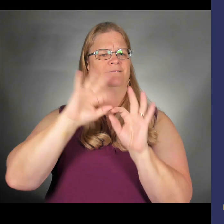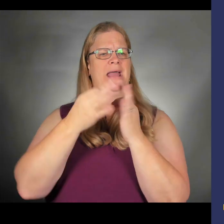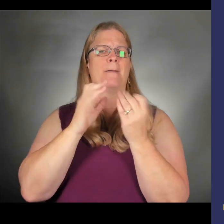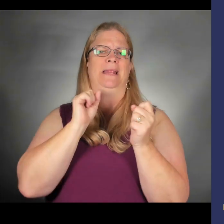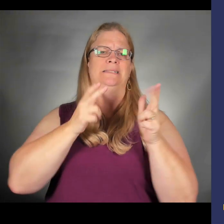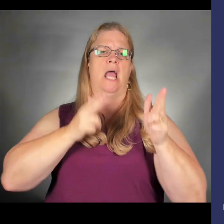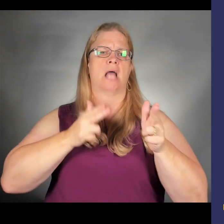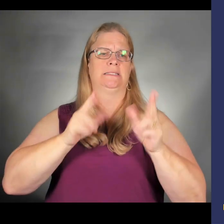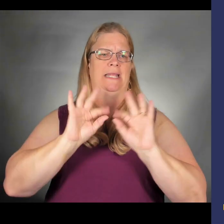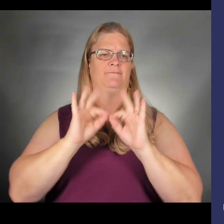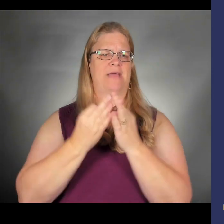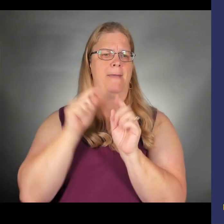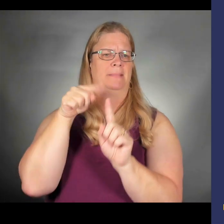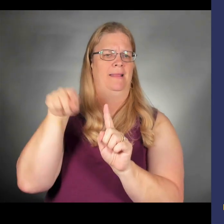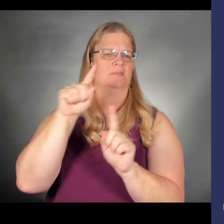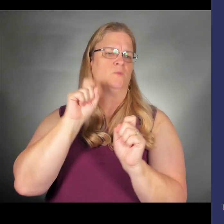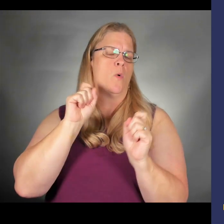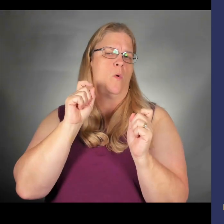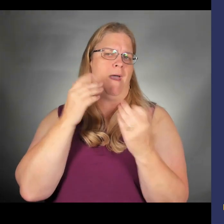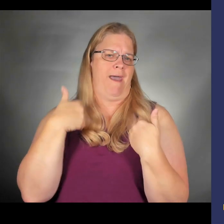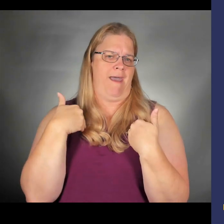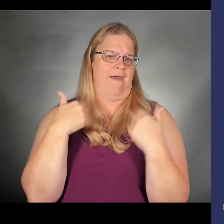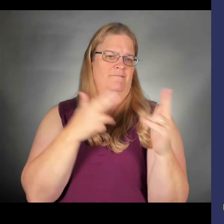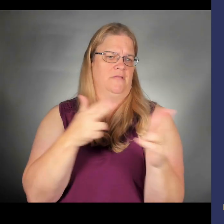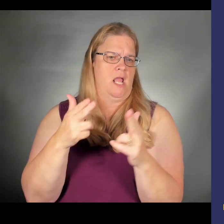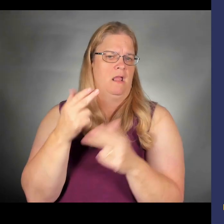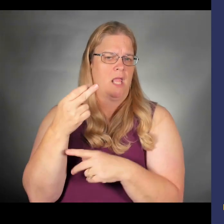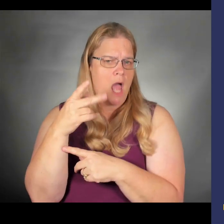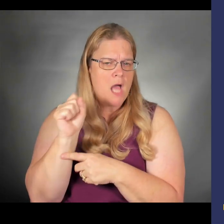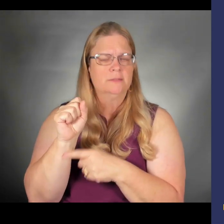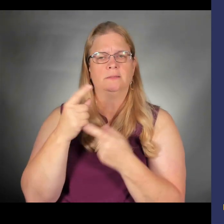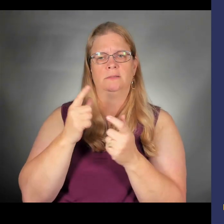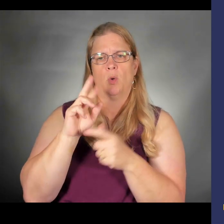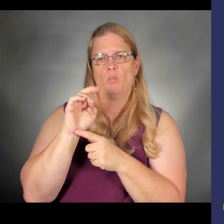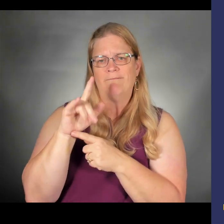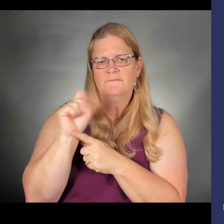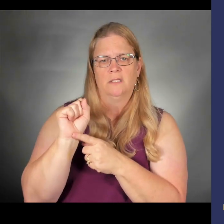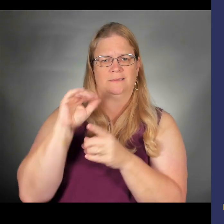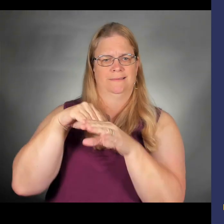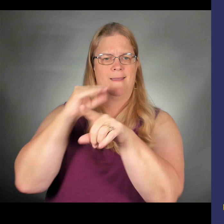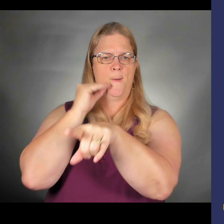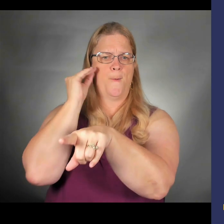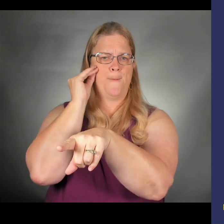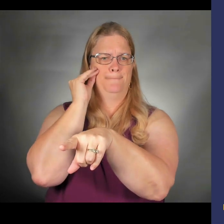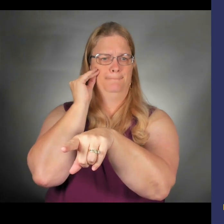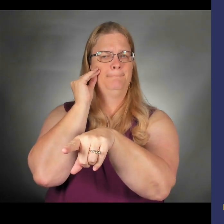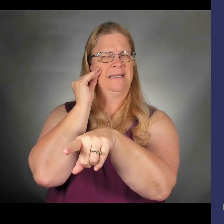at home perhaps their family is a hunting family and they have guns in the home or rifles,